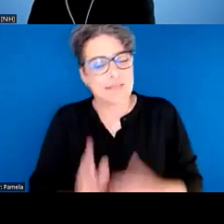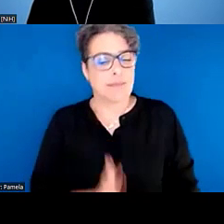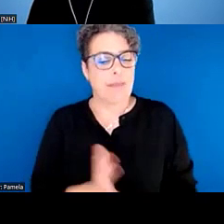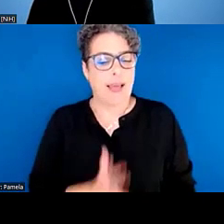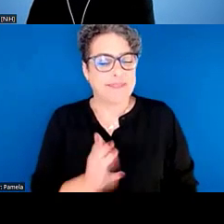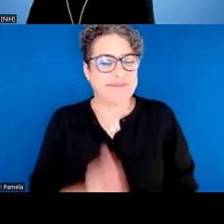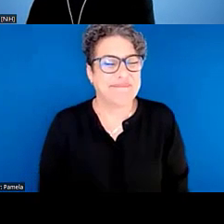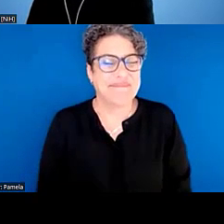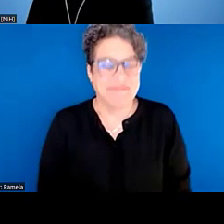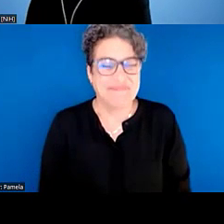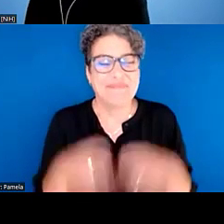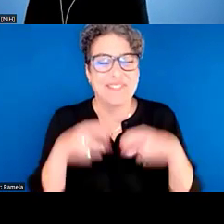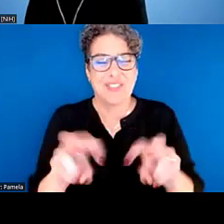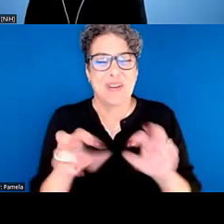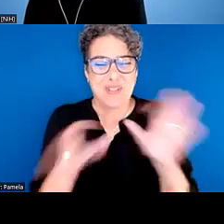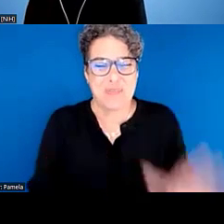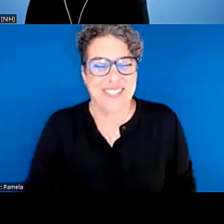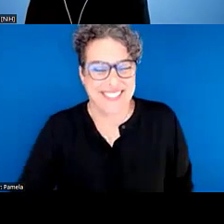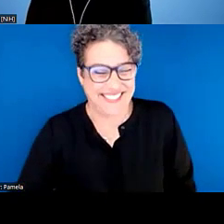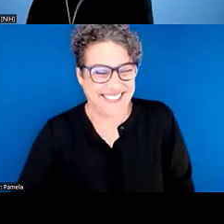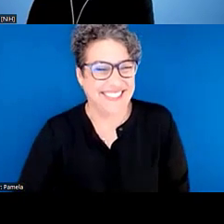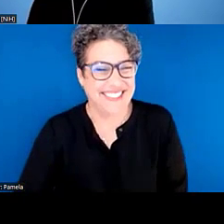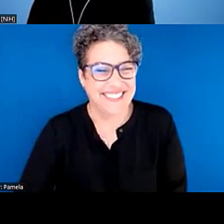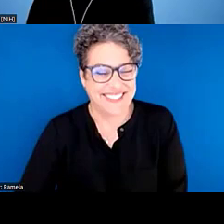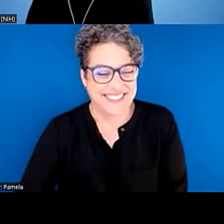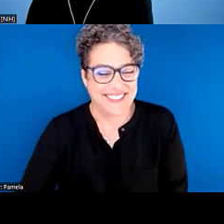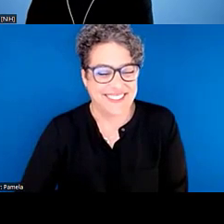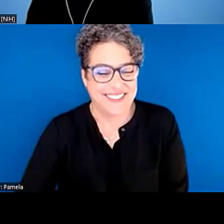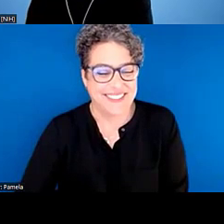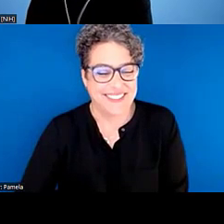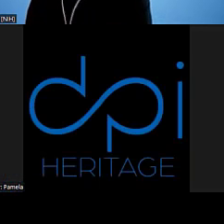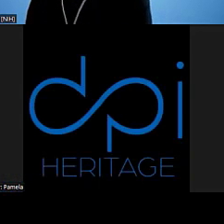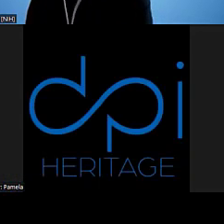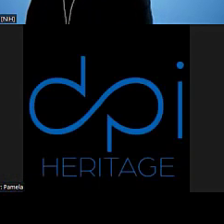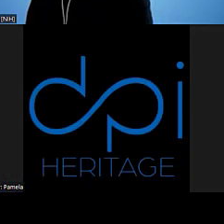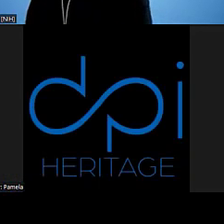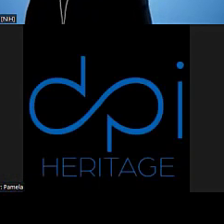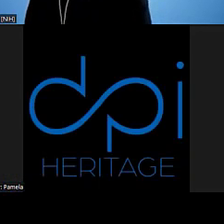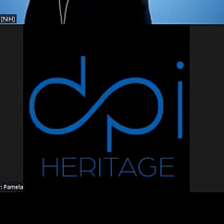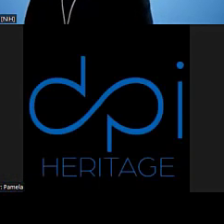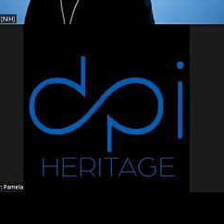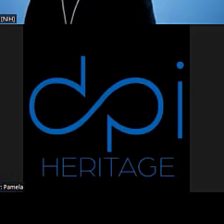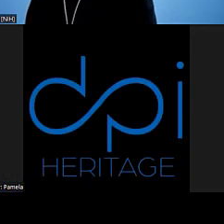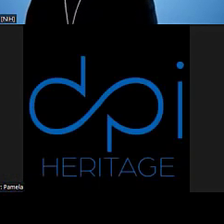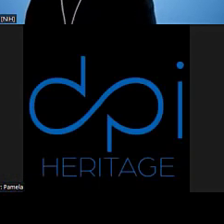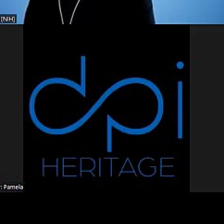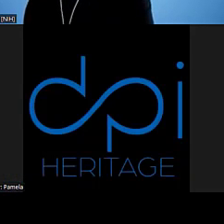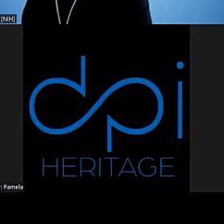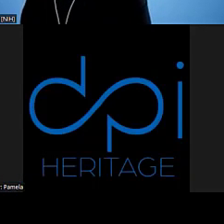Okay. So, again, yes, you should consider it. Okay. so .. Elyse Sullivan: We've got a question for .. Sorry. We've got a question, Patricia.